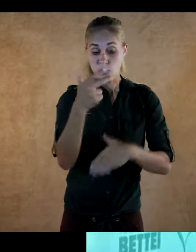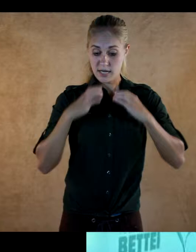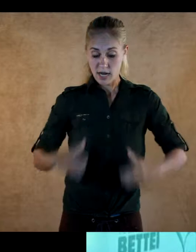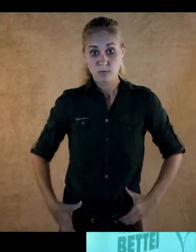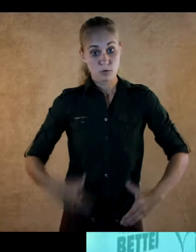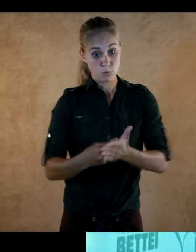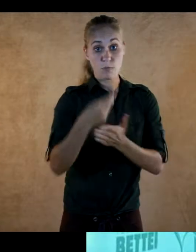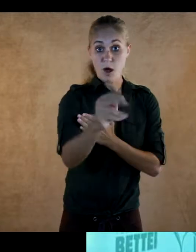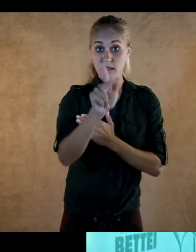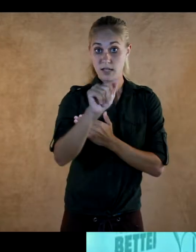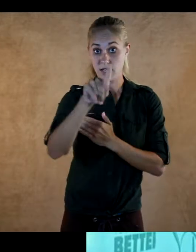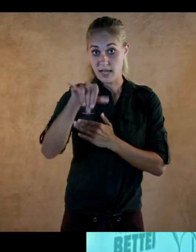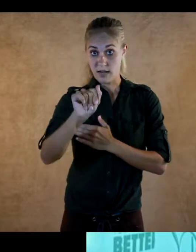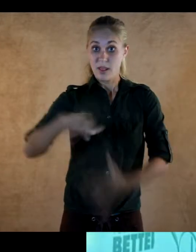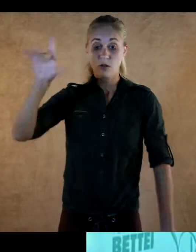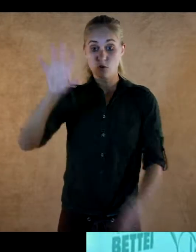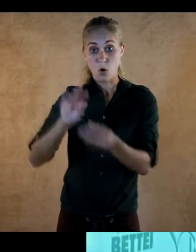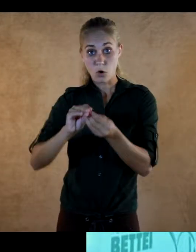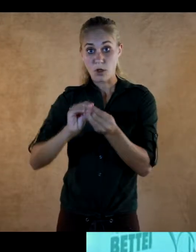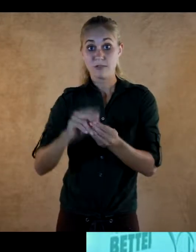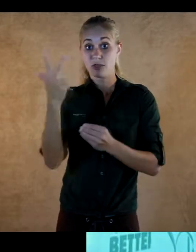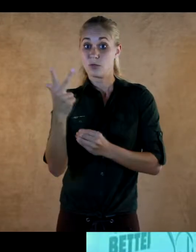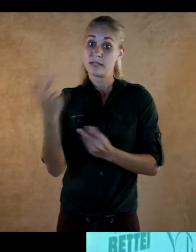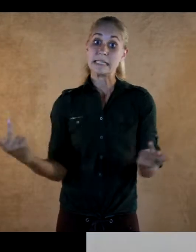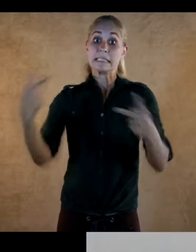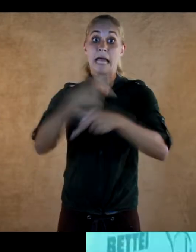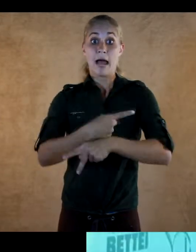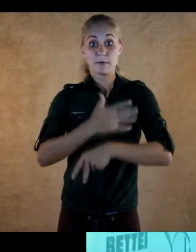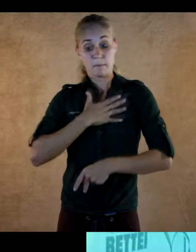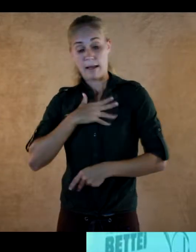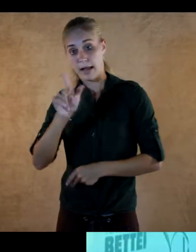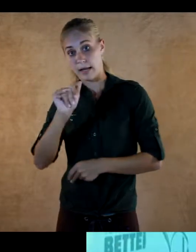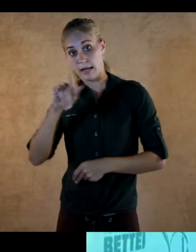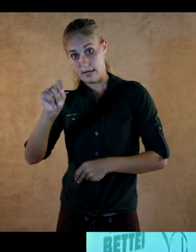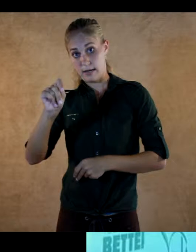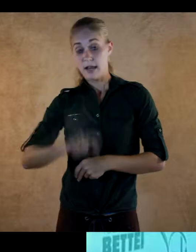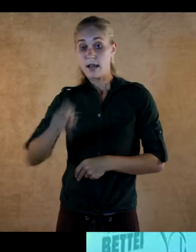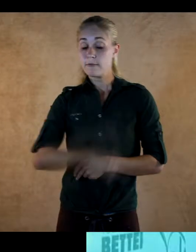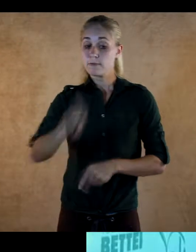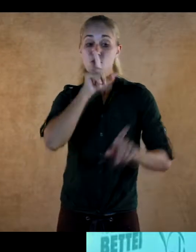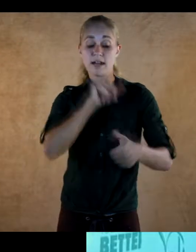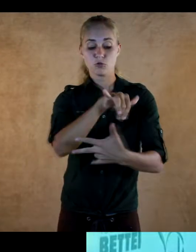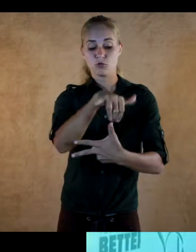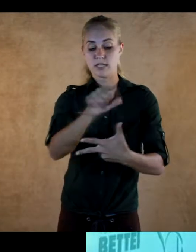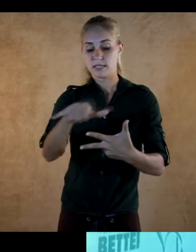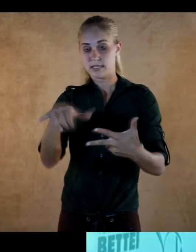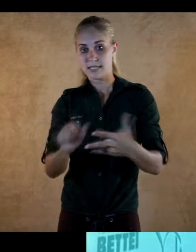with a total commission volume of 3 times that of the kit I purchased. If you answered YES to these three questions, congratulations!